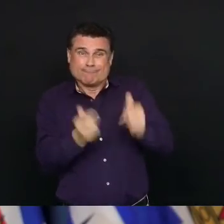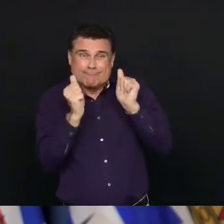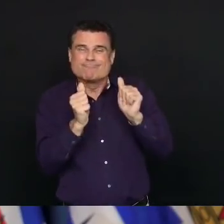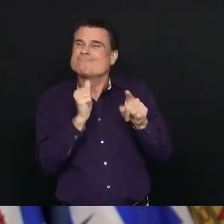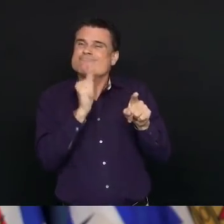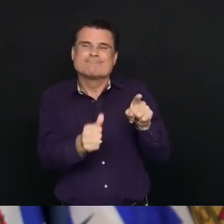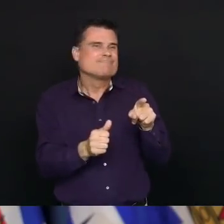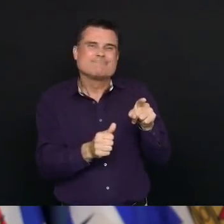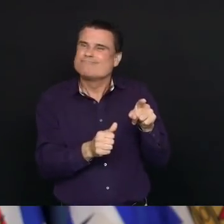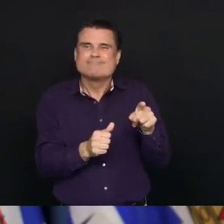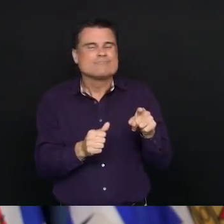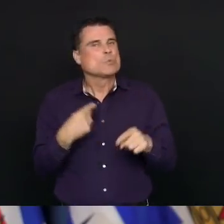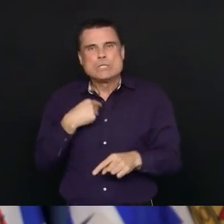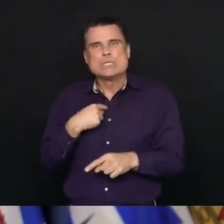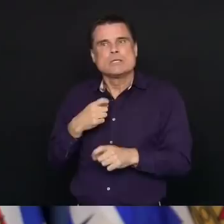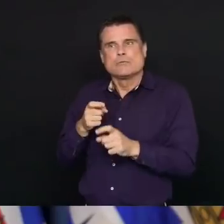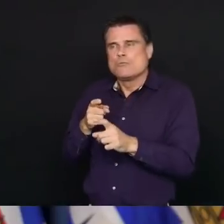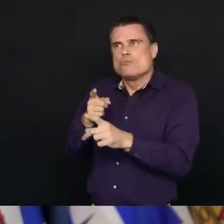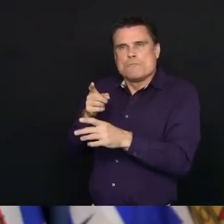and ensure all PPE is provided to employees.